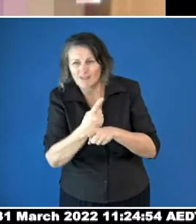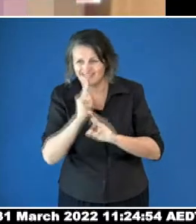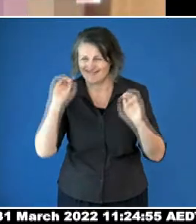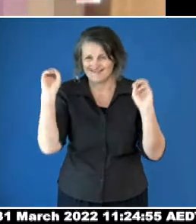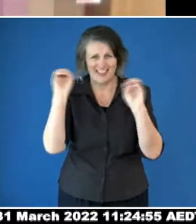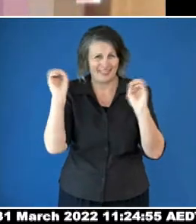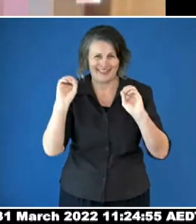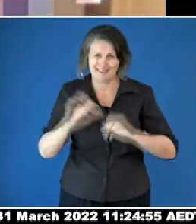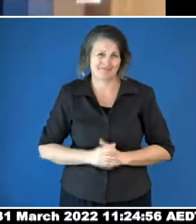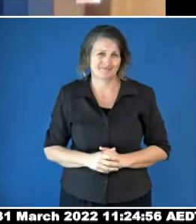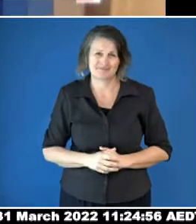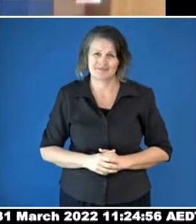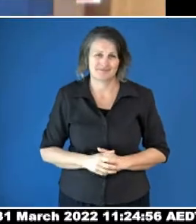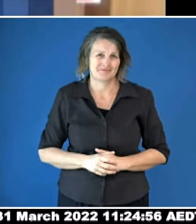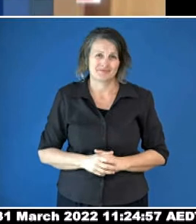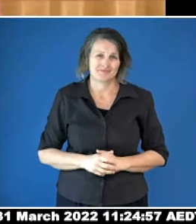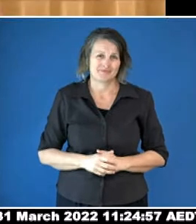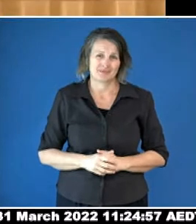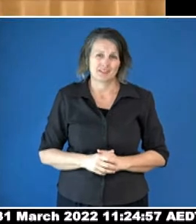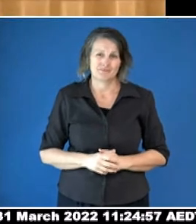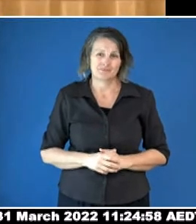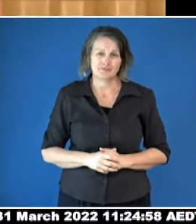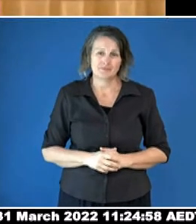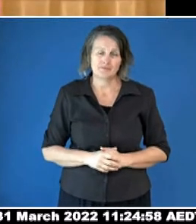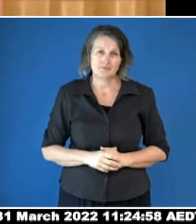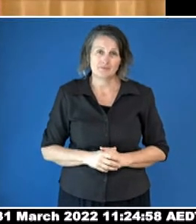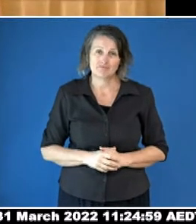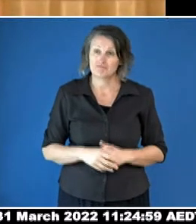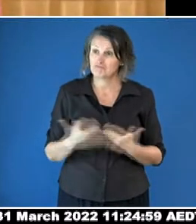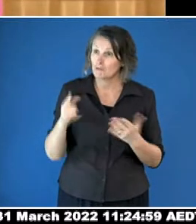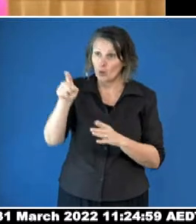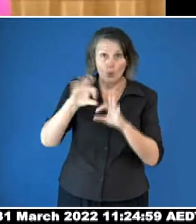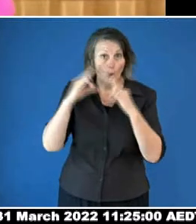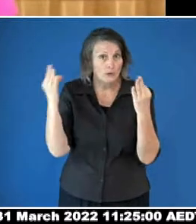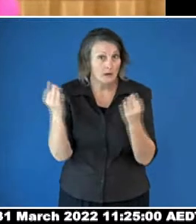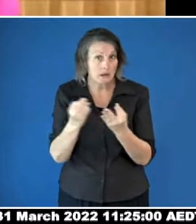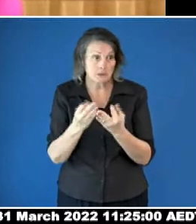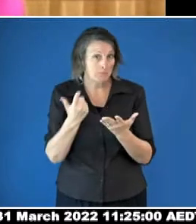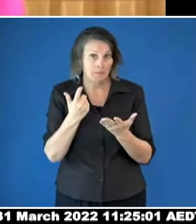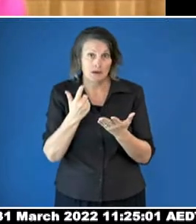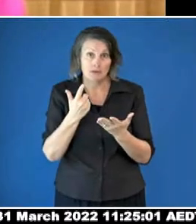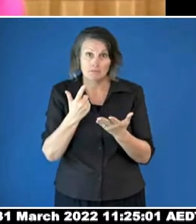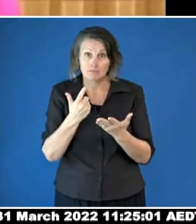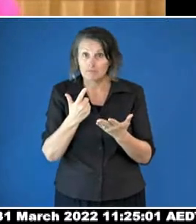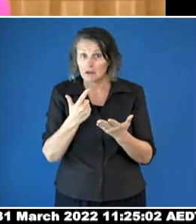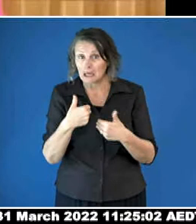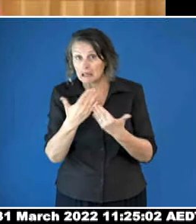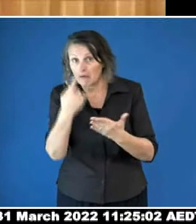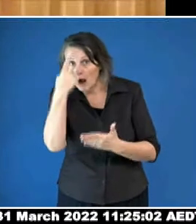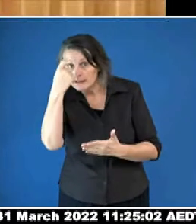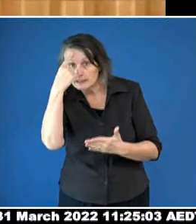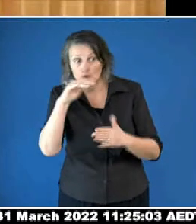Has there been any offer of assistance to support Niky in terms of